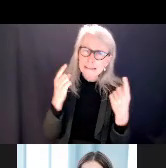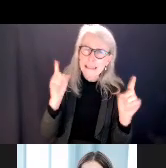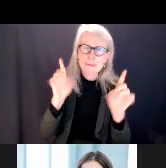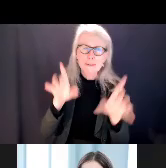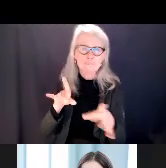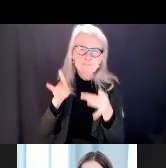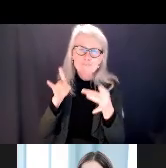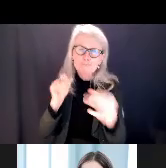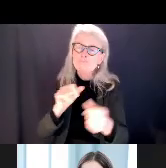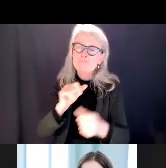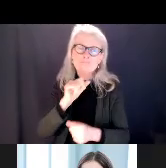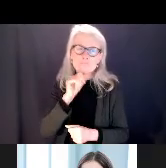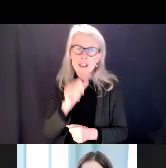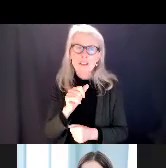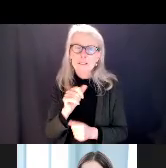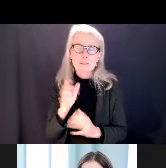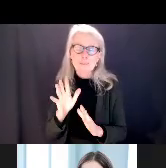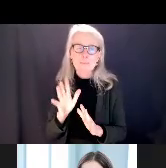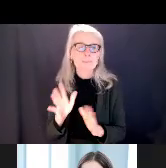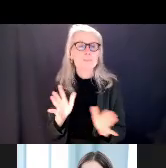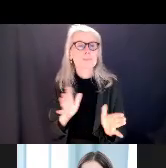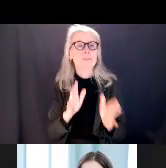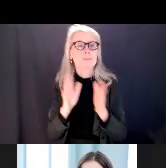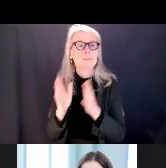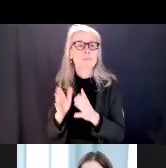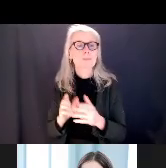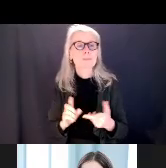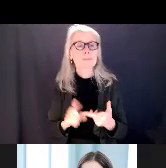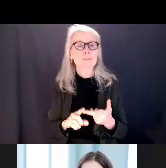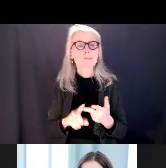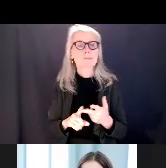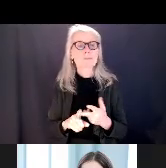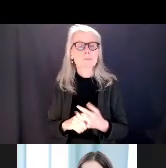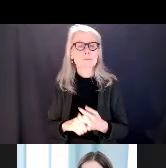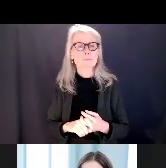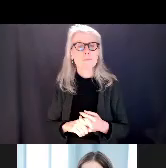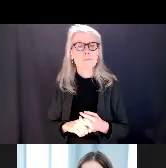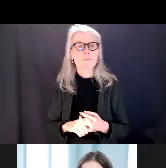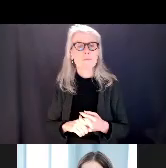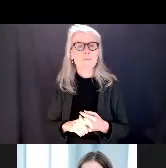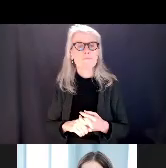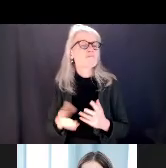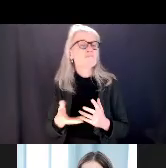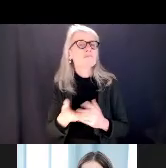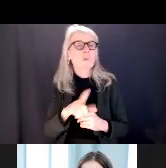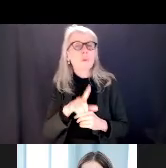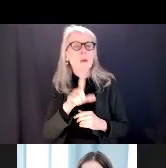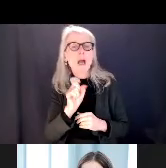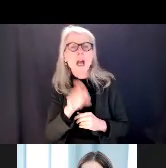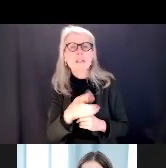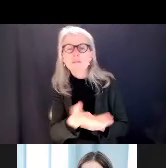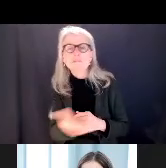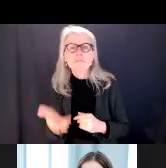And then we just wanted to gather perspectives on what they think could help. So here's just